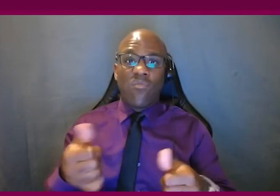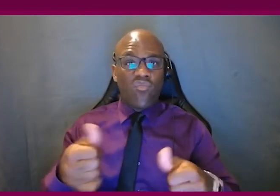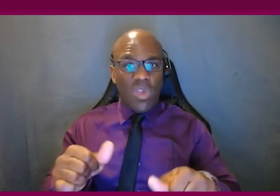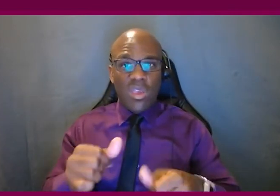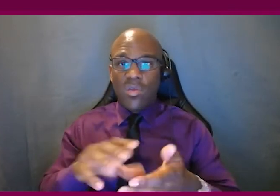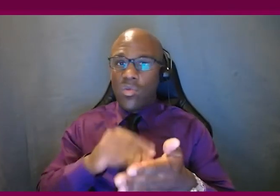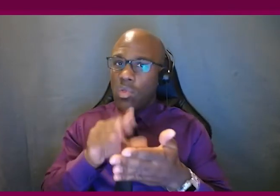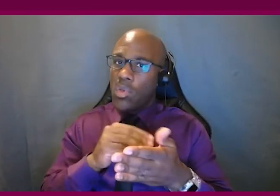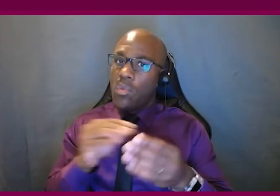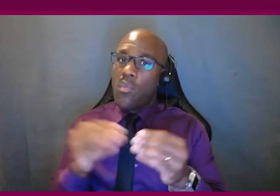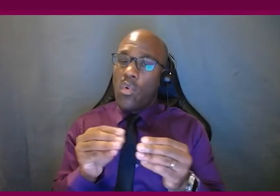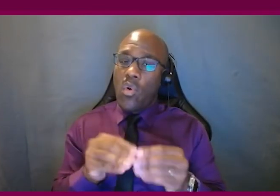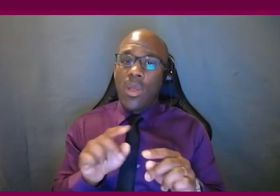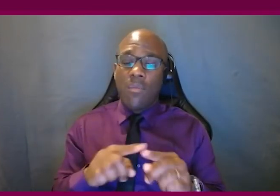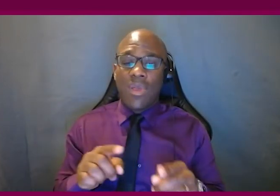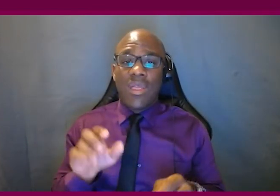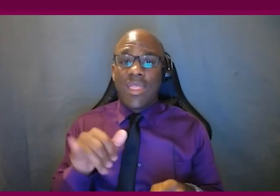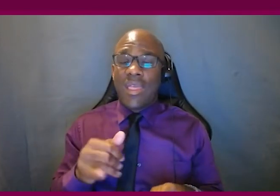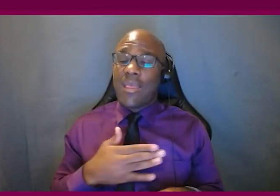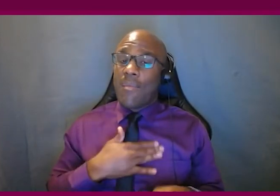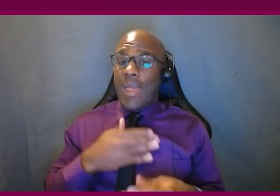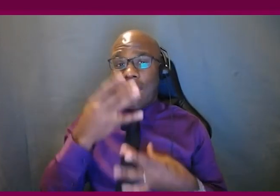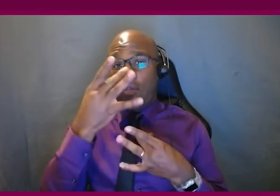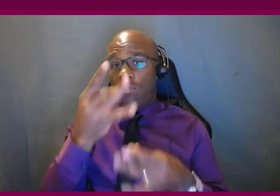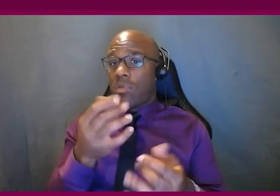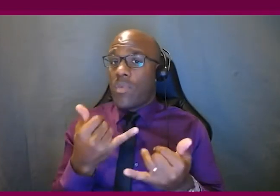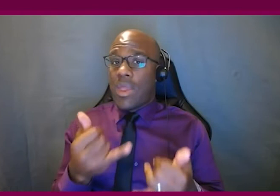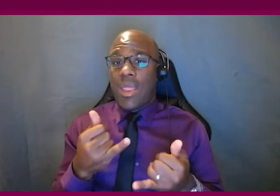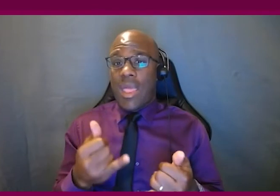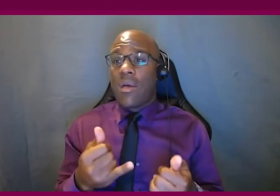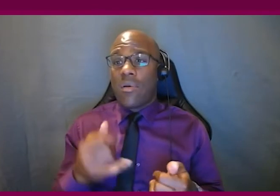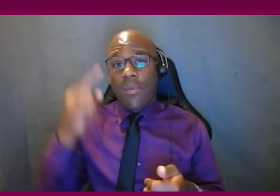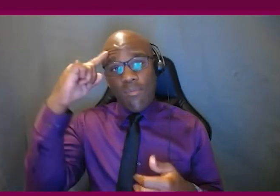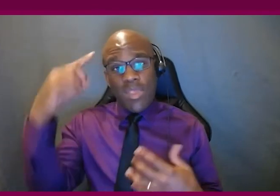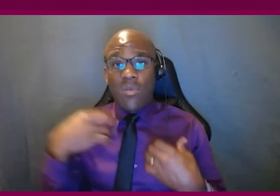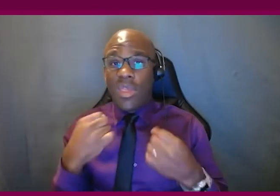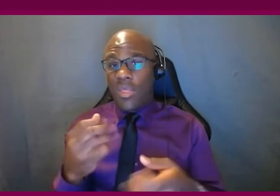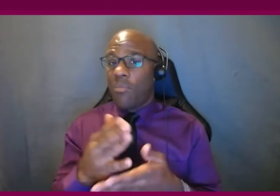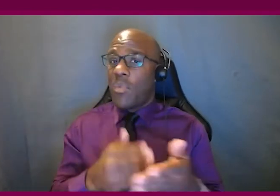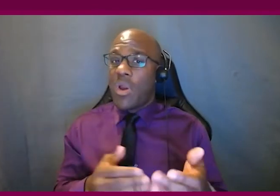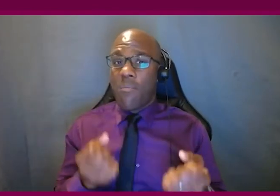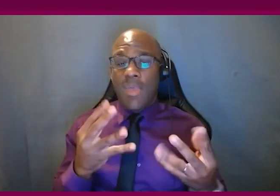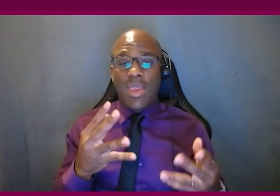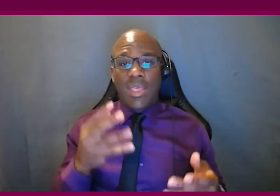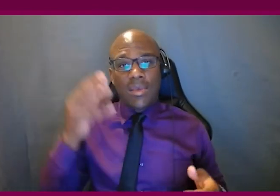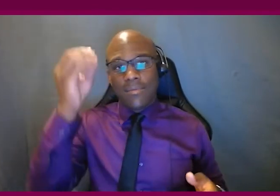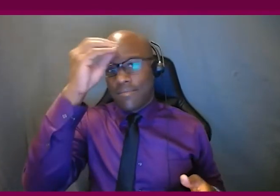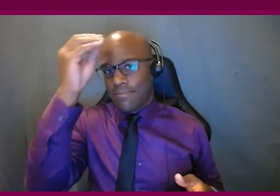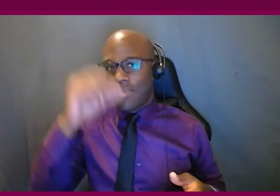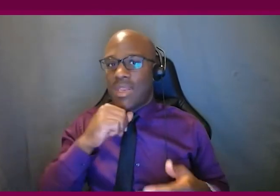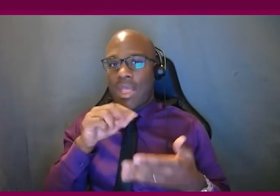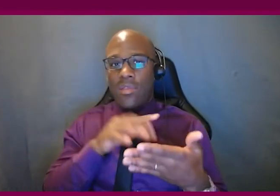so much messaging from society of how to be confident and you should just be confident